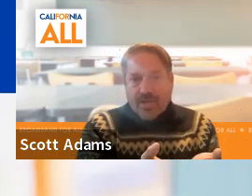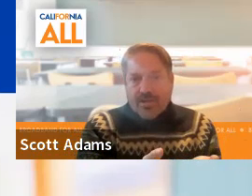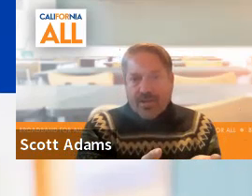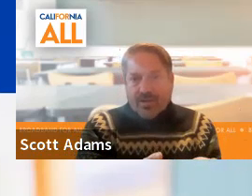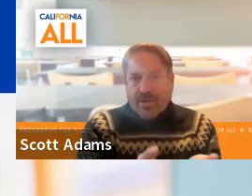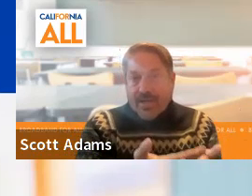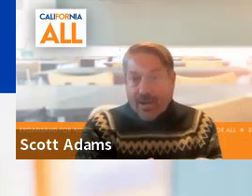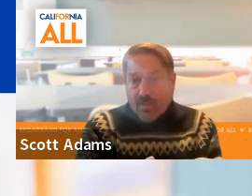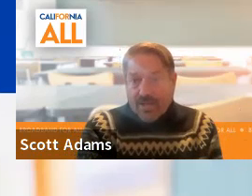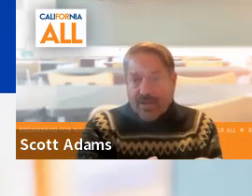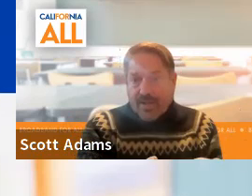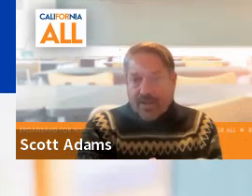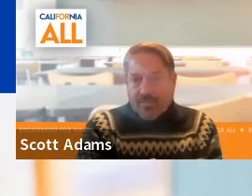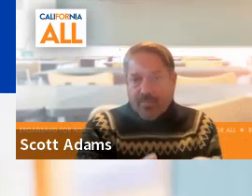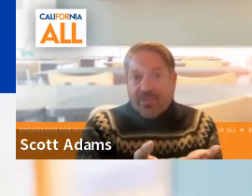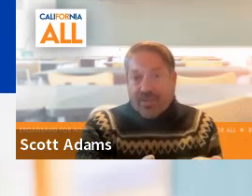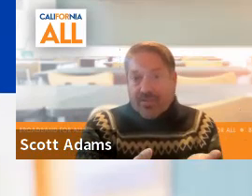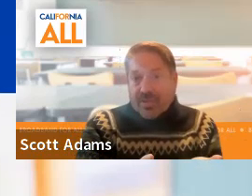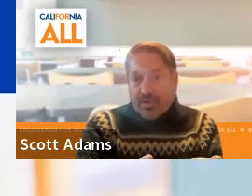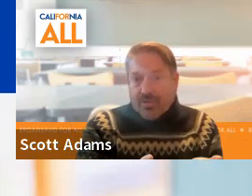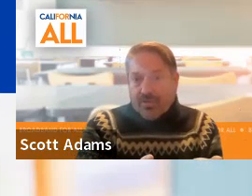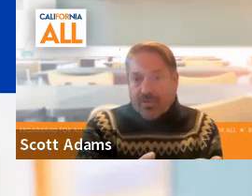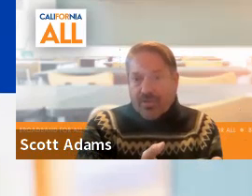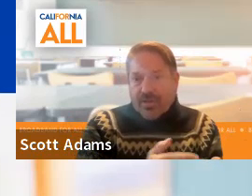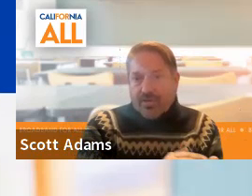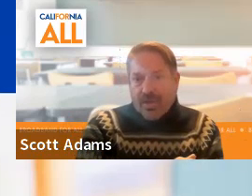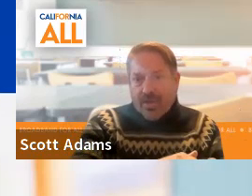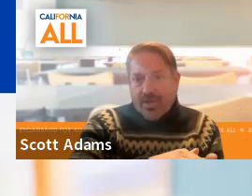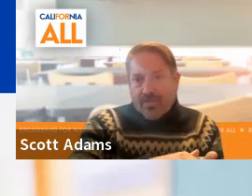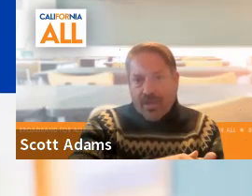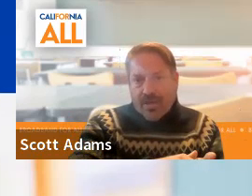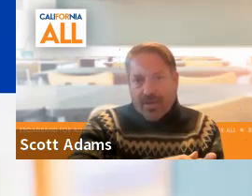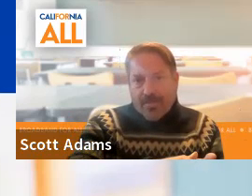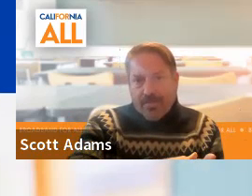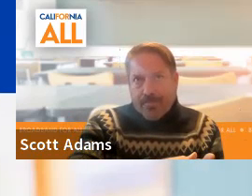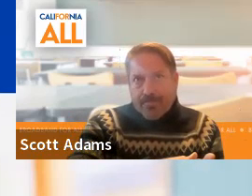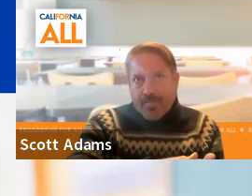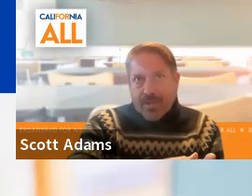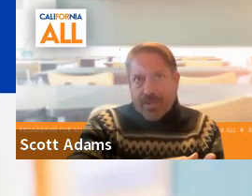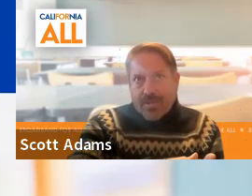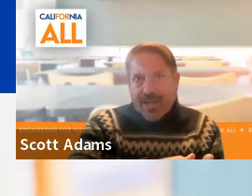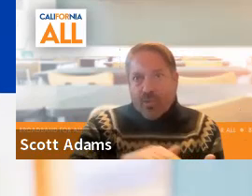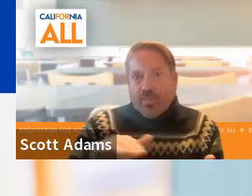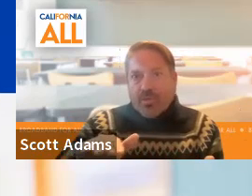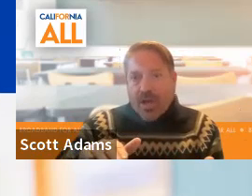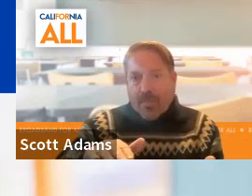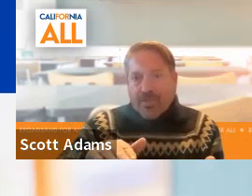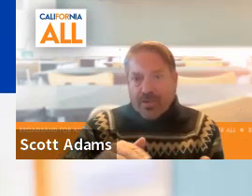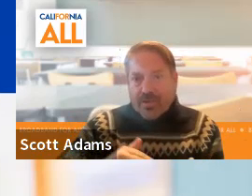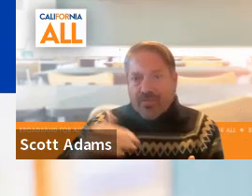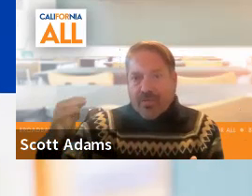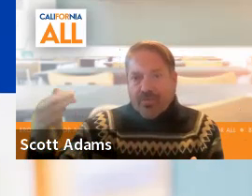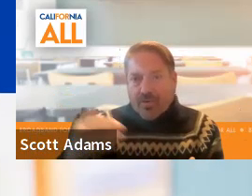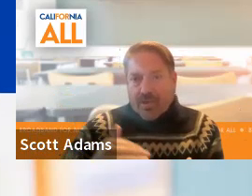divide and create equity and and basic skills. So that there's this equitable opportunity for